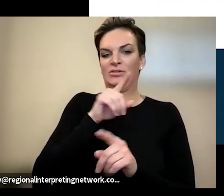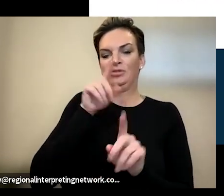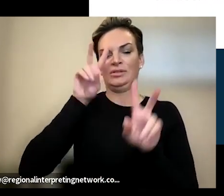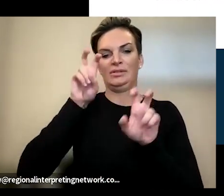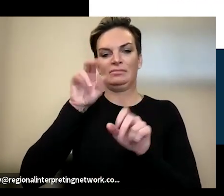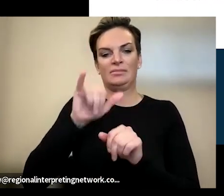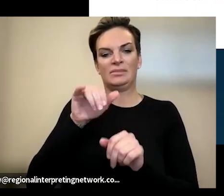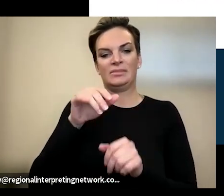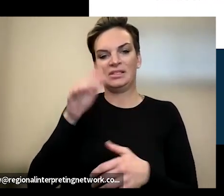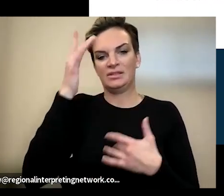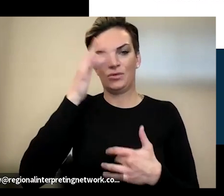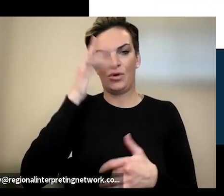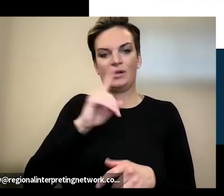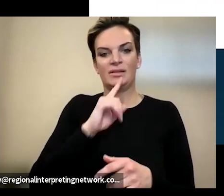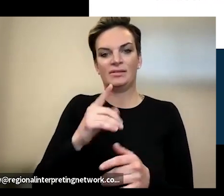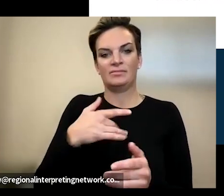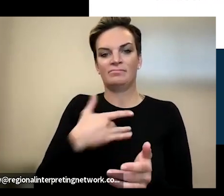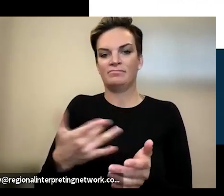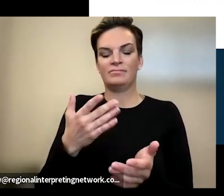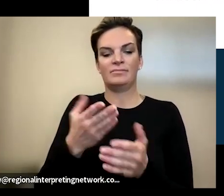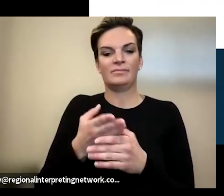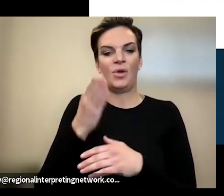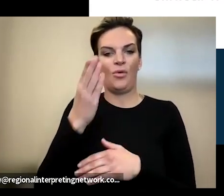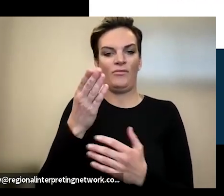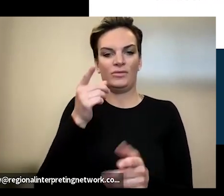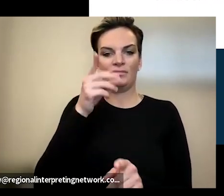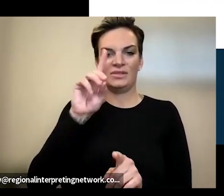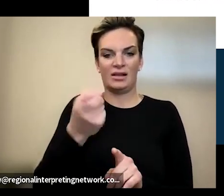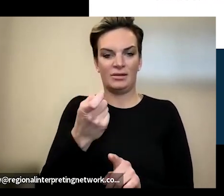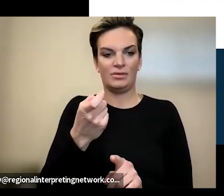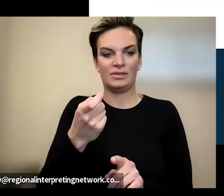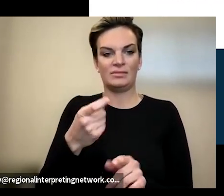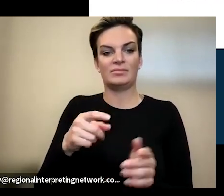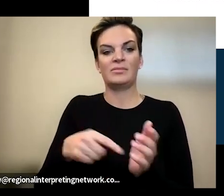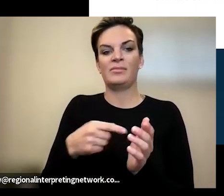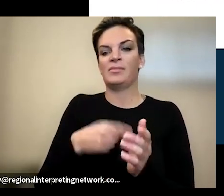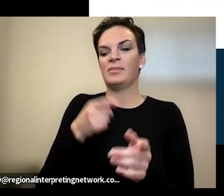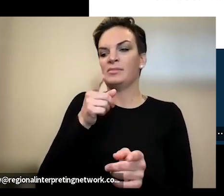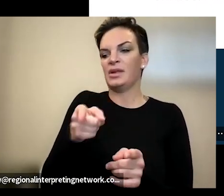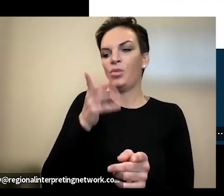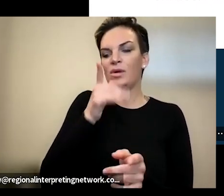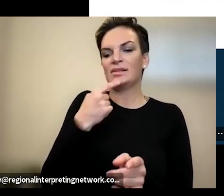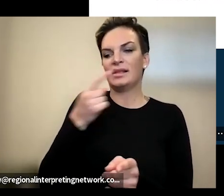is overdiagnosed and sometimes deployed against mothers. It's kind of used as a clinical